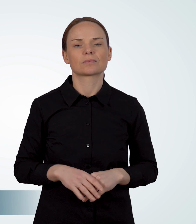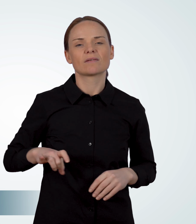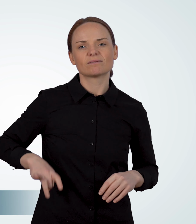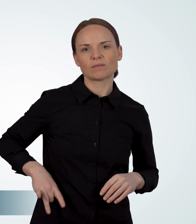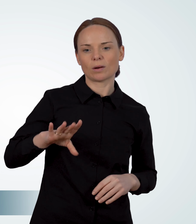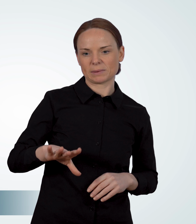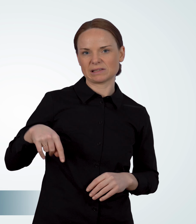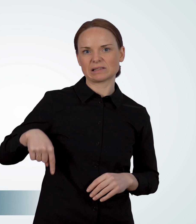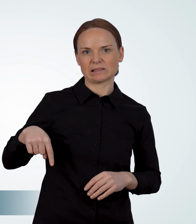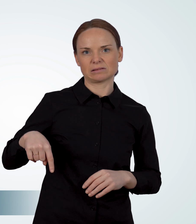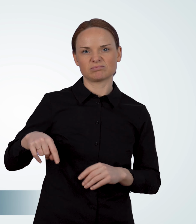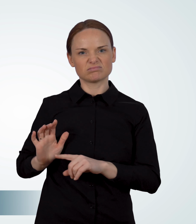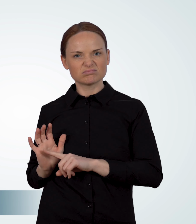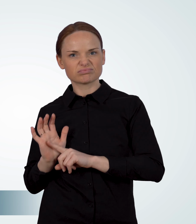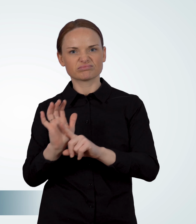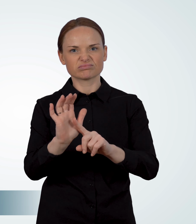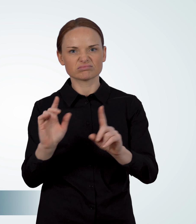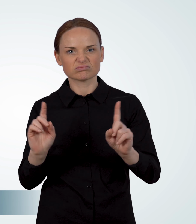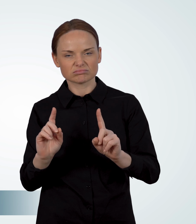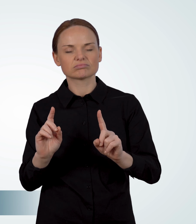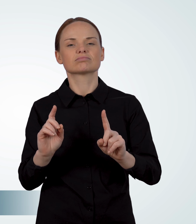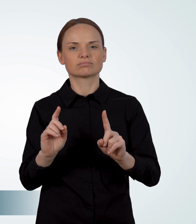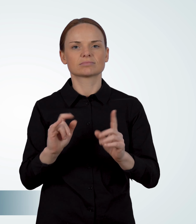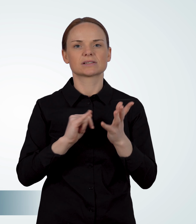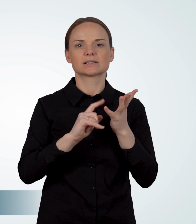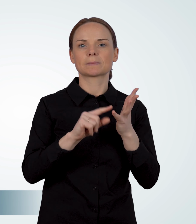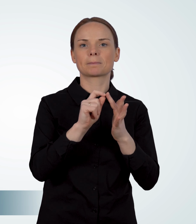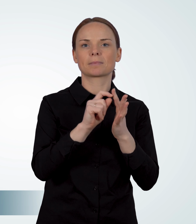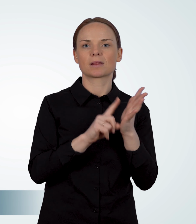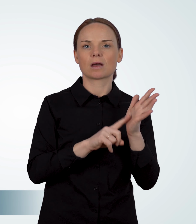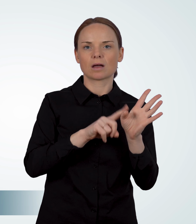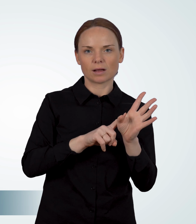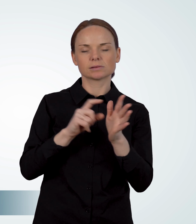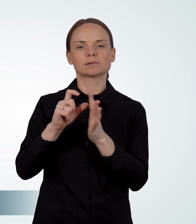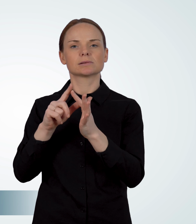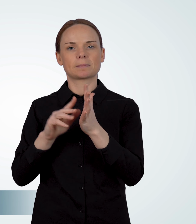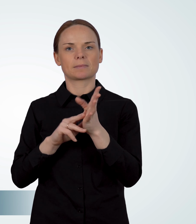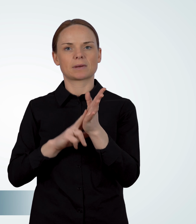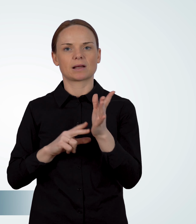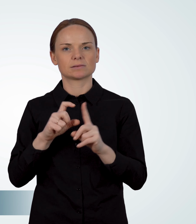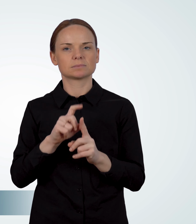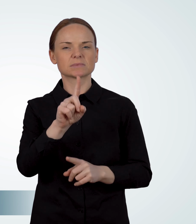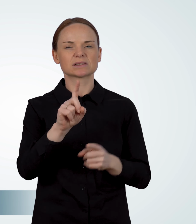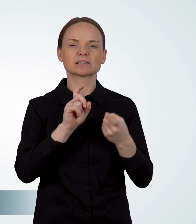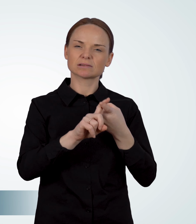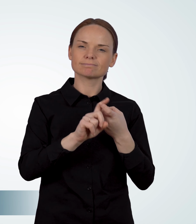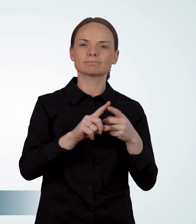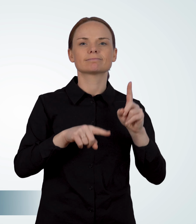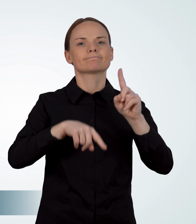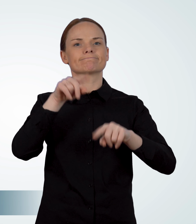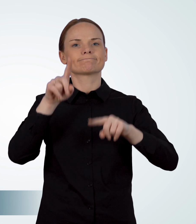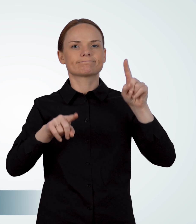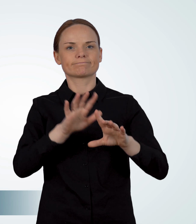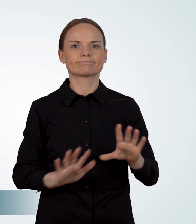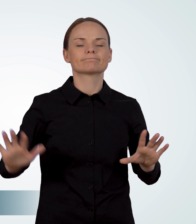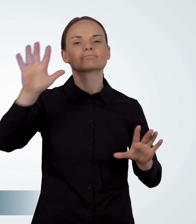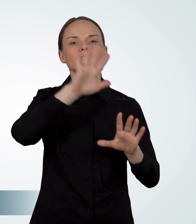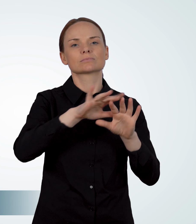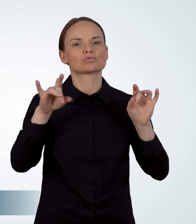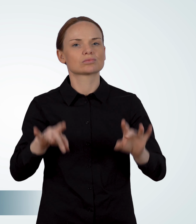Supply and demand drive affordability and vary across Australia. Some recent trends have affected supply and affordability.